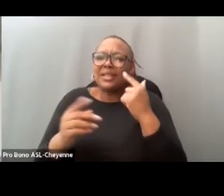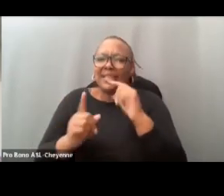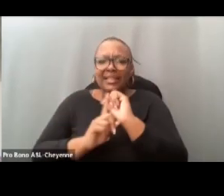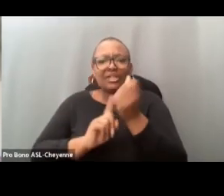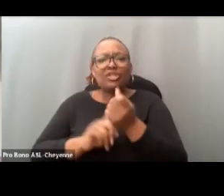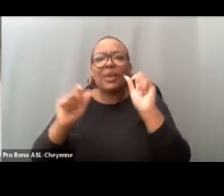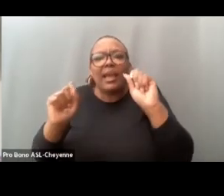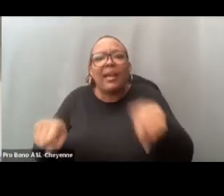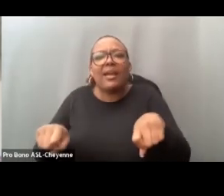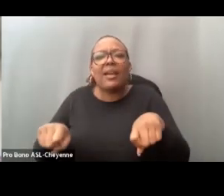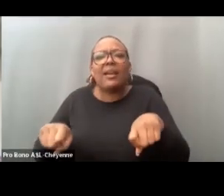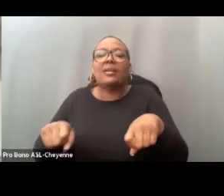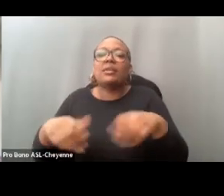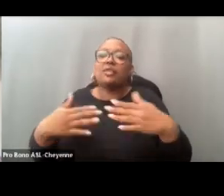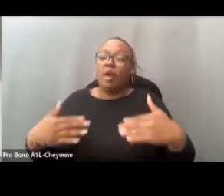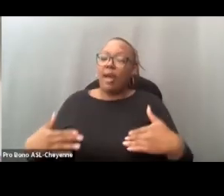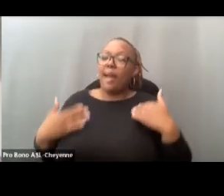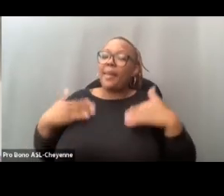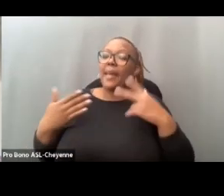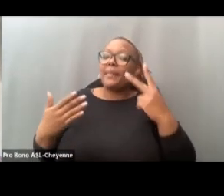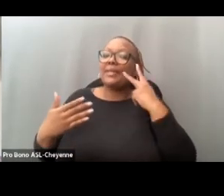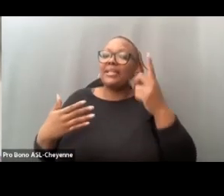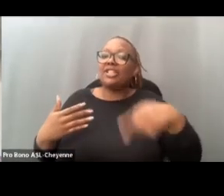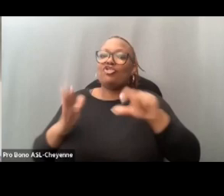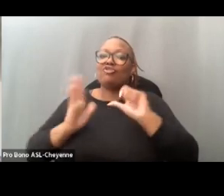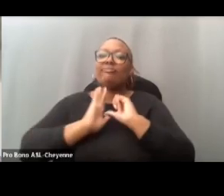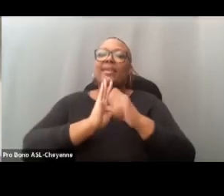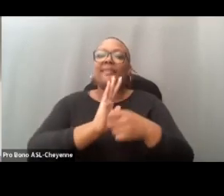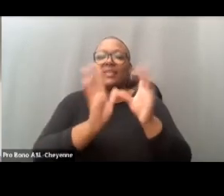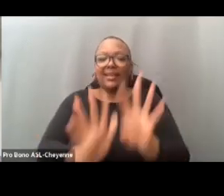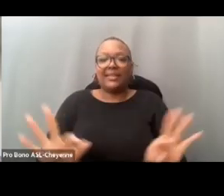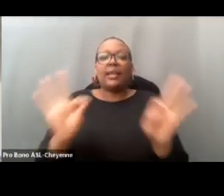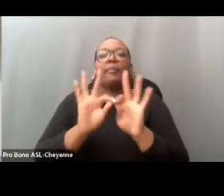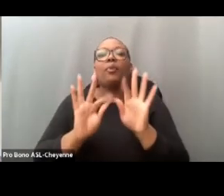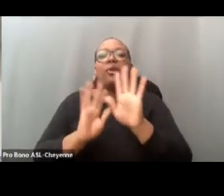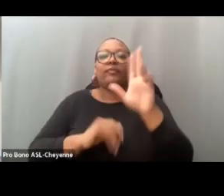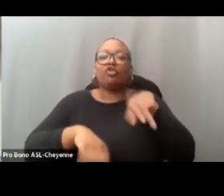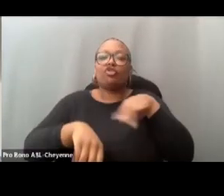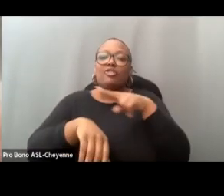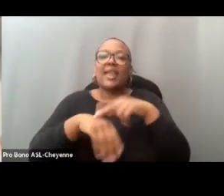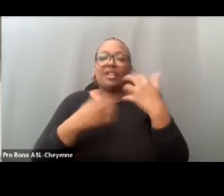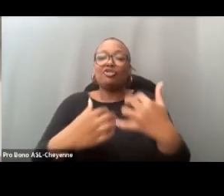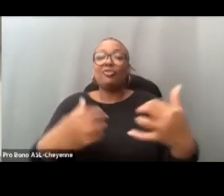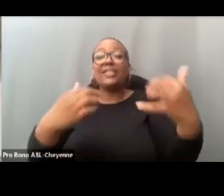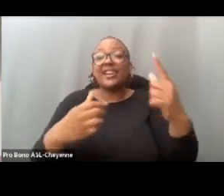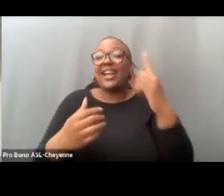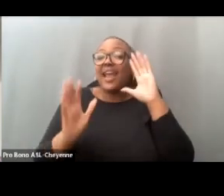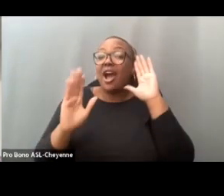So I'm so glad to see you emphasizing the importance of your national theater and I hope you succeed